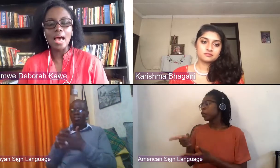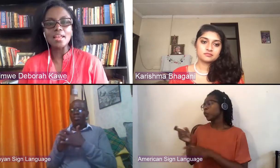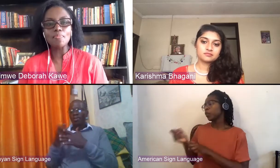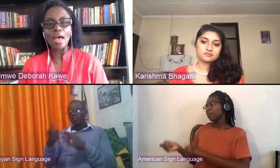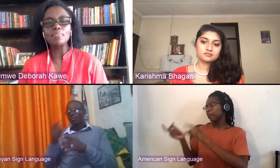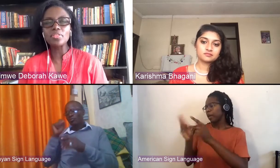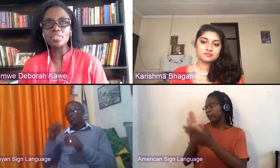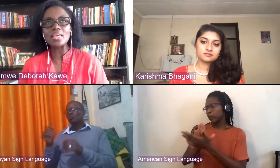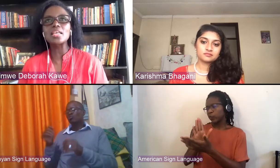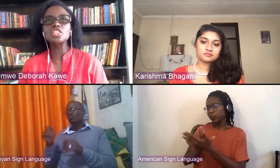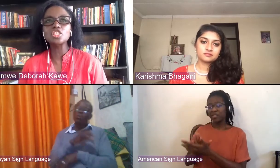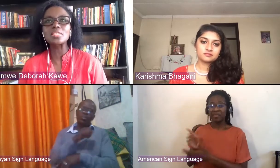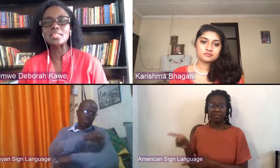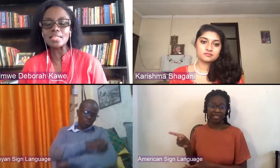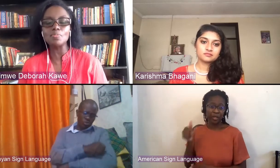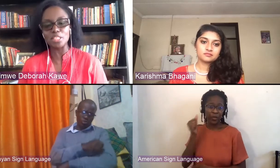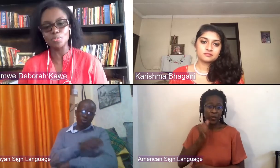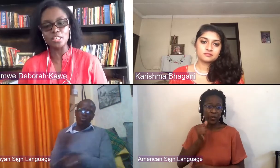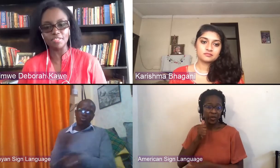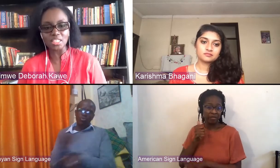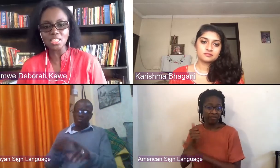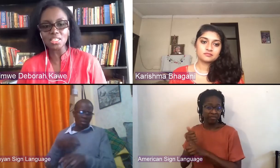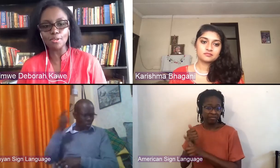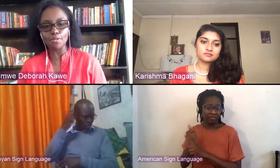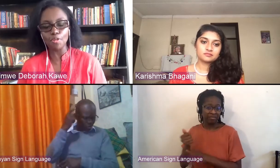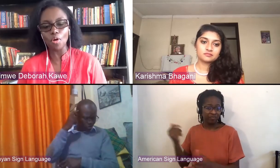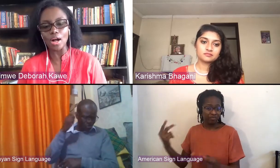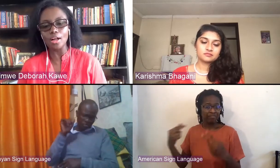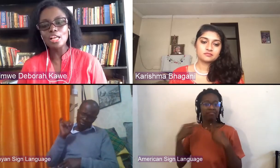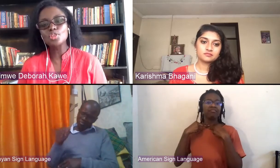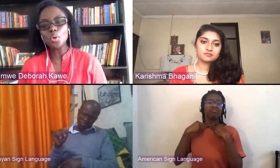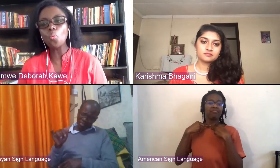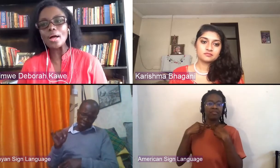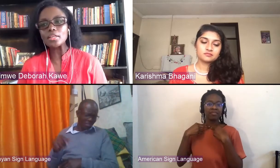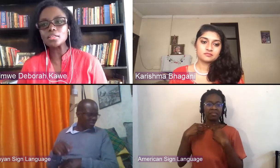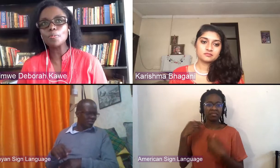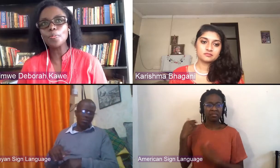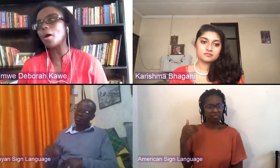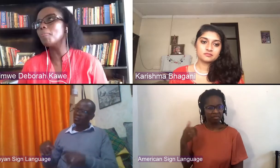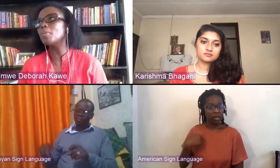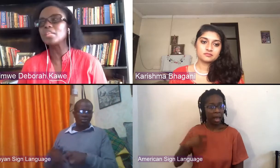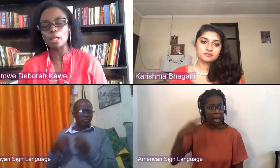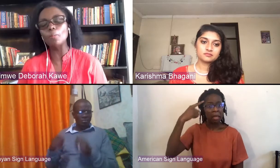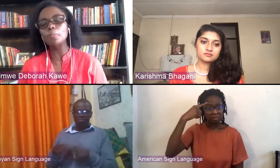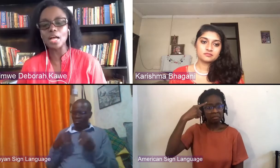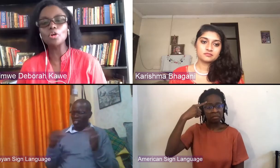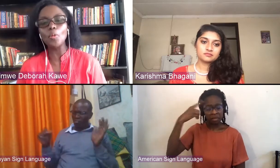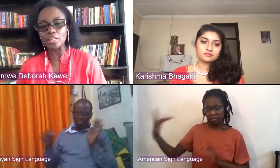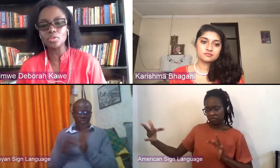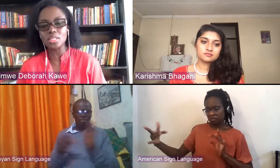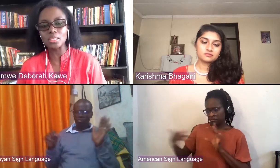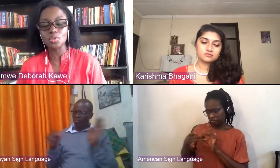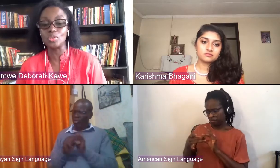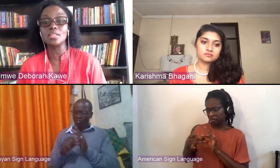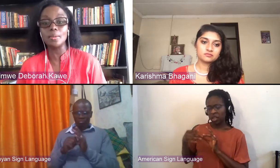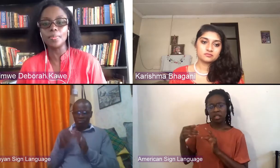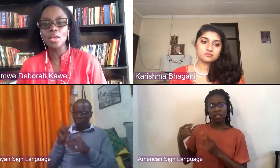and I'm thinking this must be devastating for her. So what probably helps her go back to sleep.